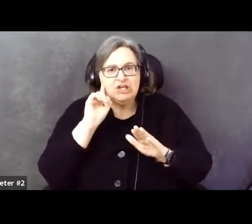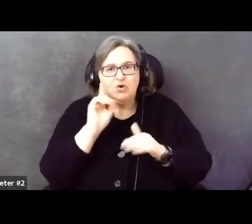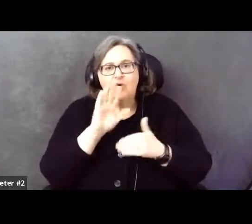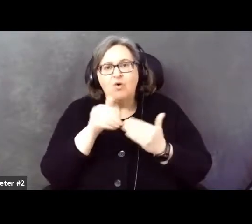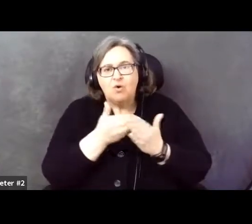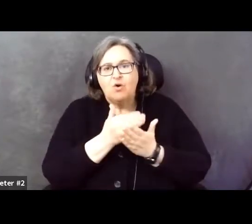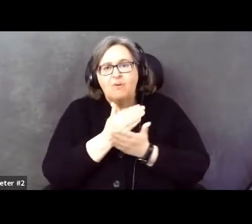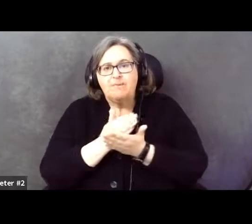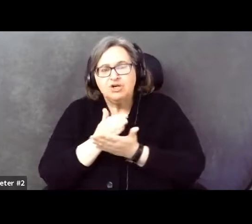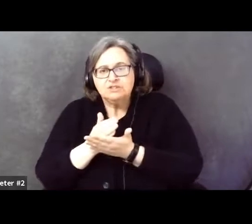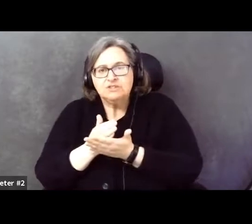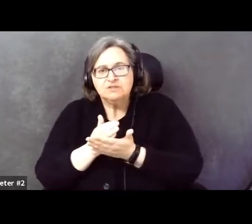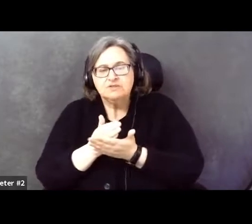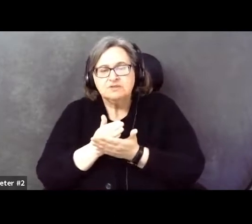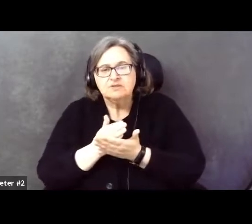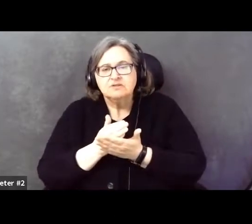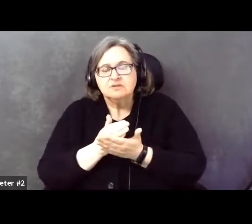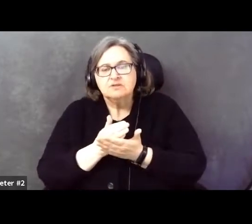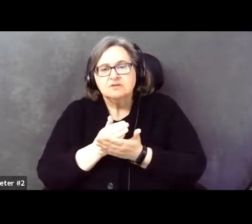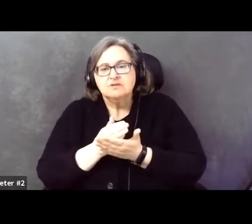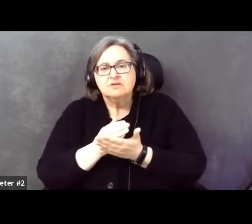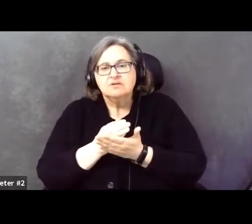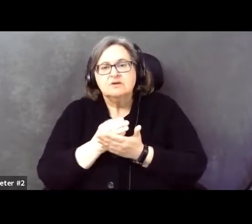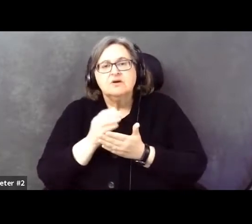of the landscape and the perspectives